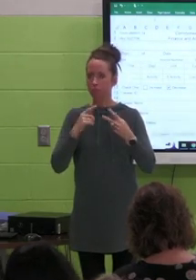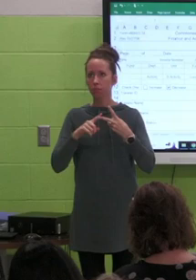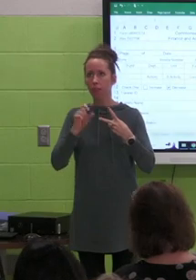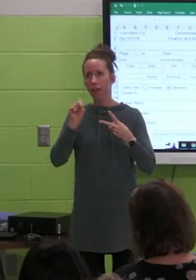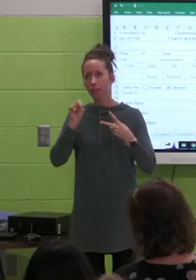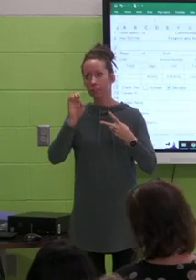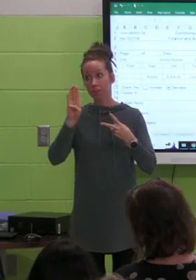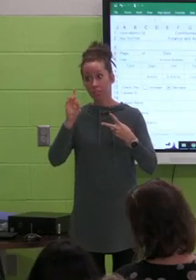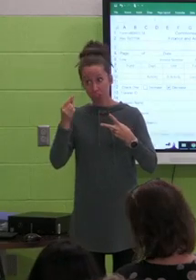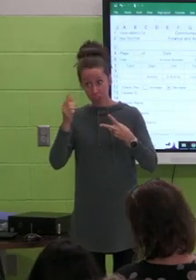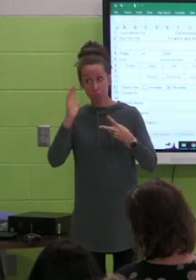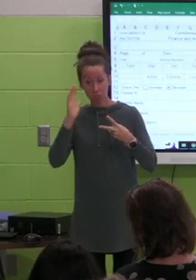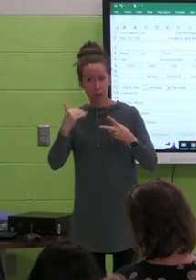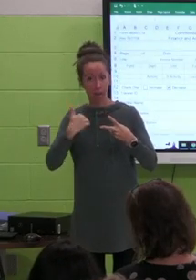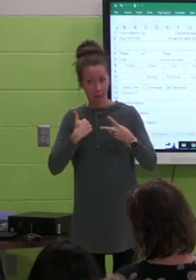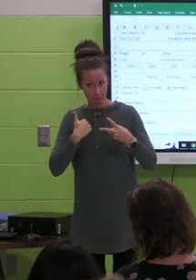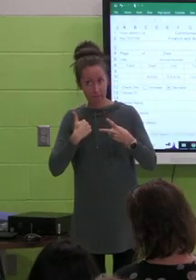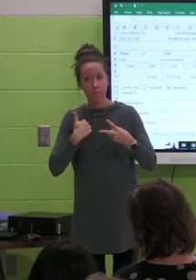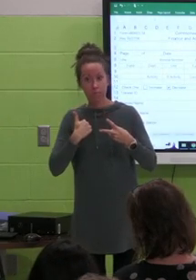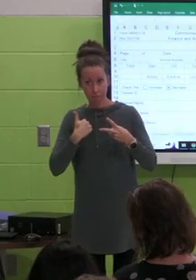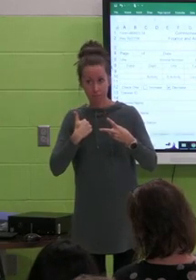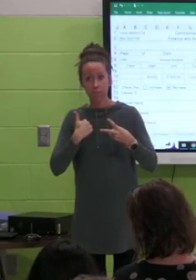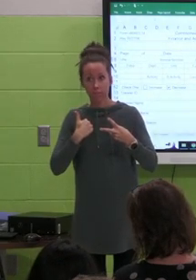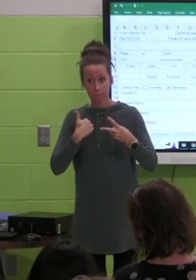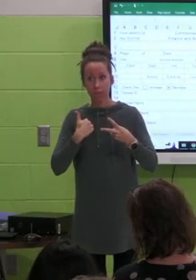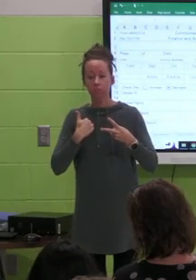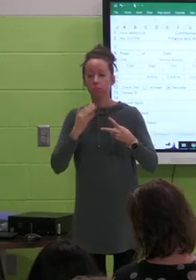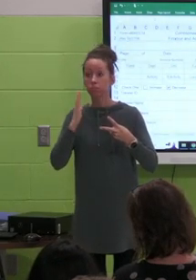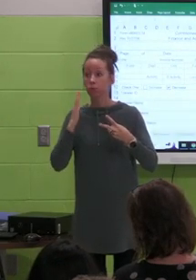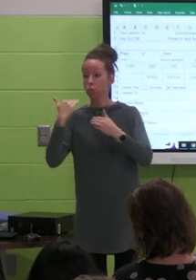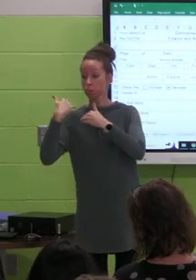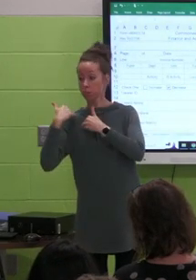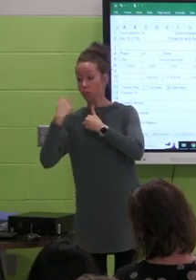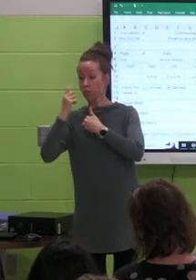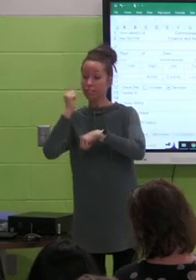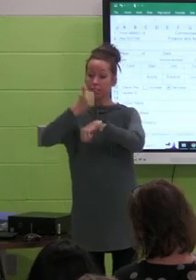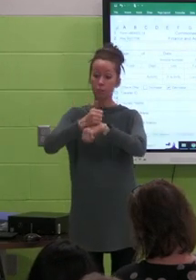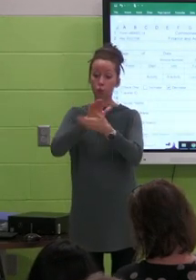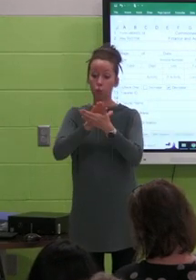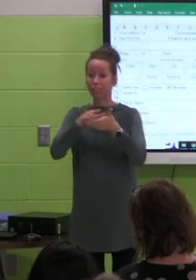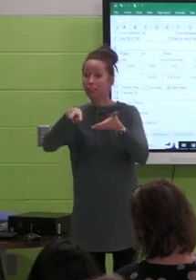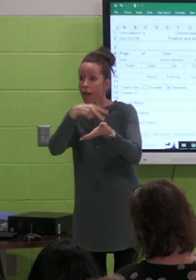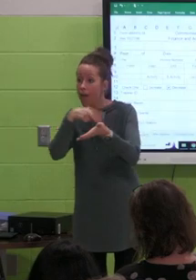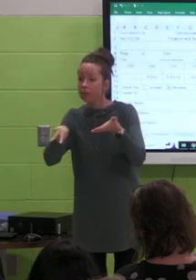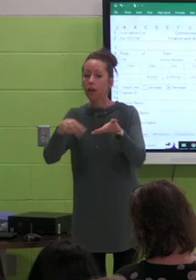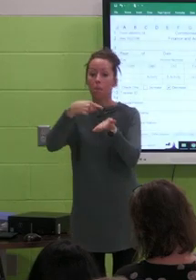have one SBG was responsible for um setting up the school dances and so paying for the items